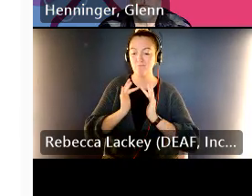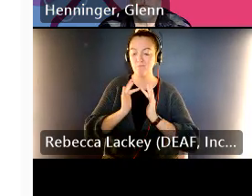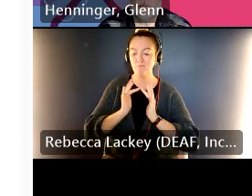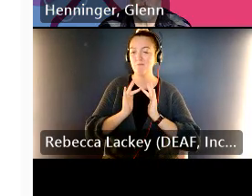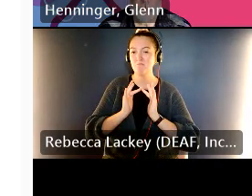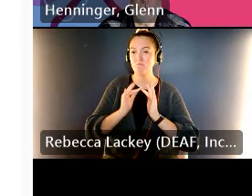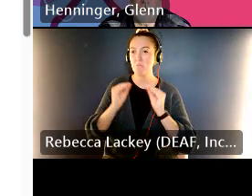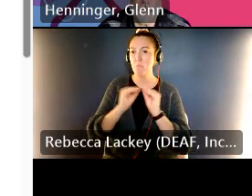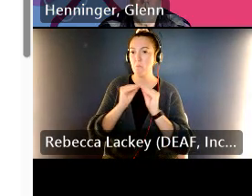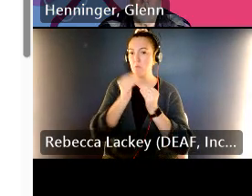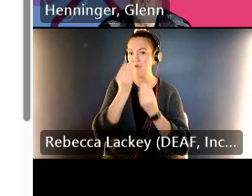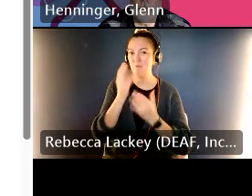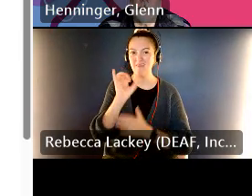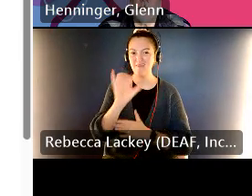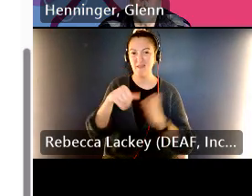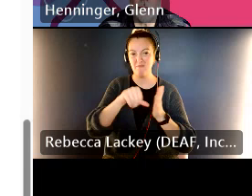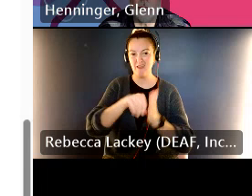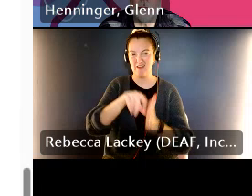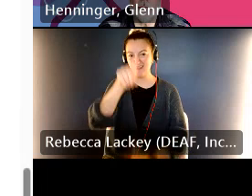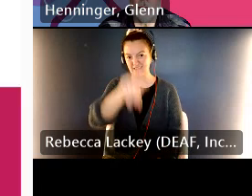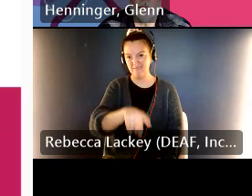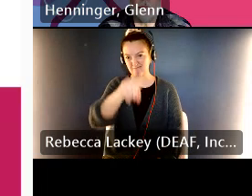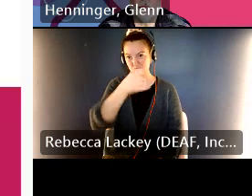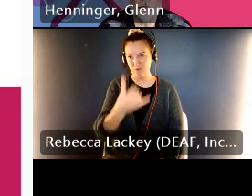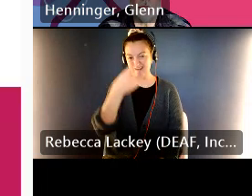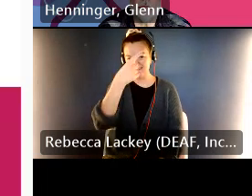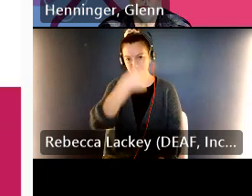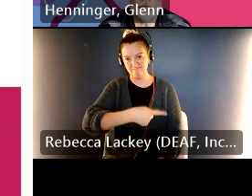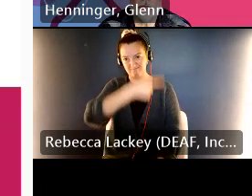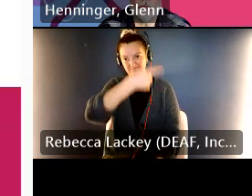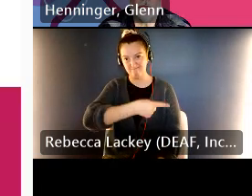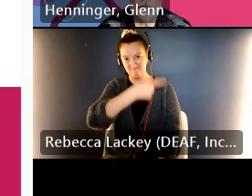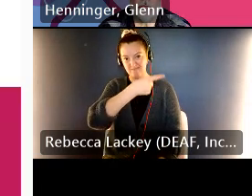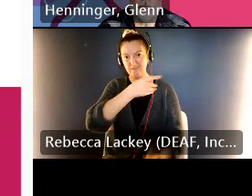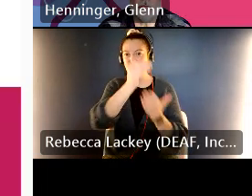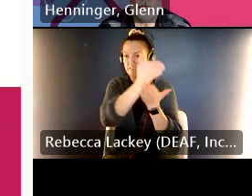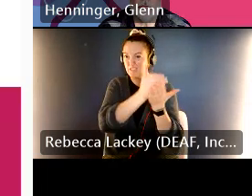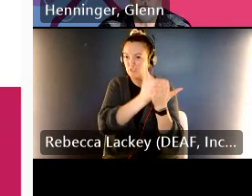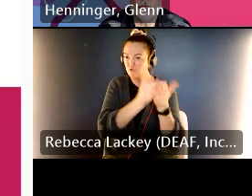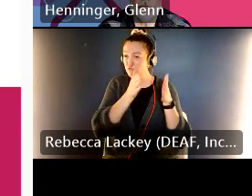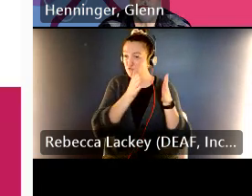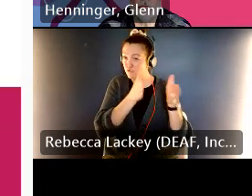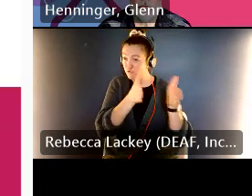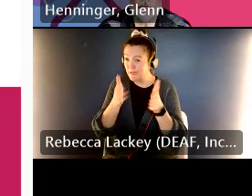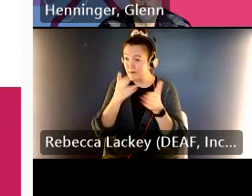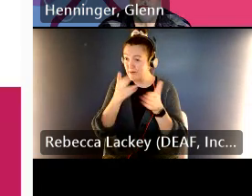That page right there that we're looking at gives a list of streets, subdivisions,